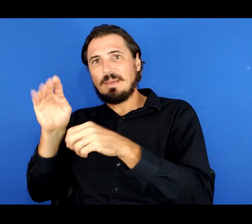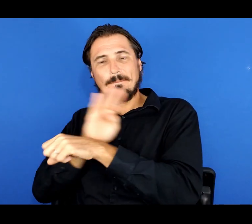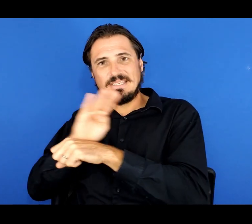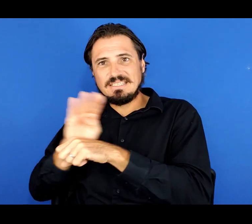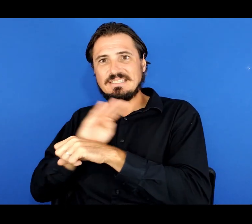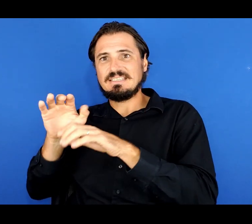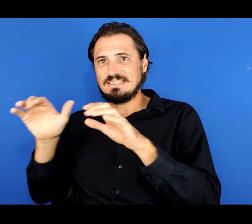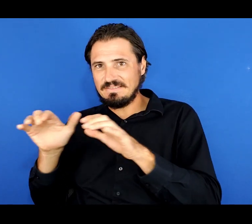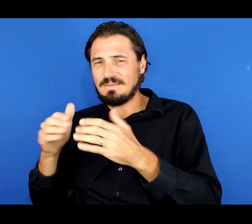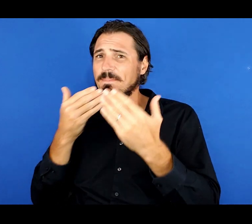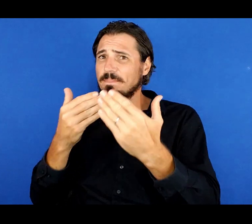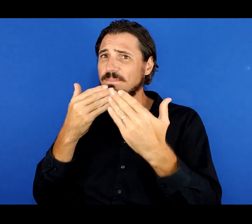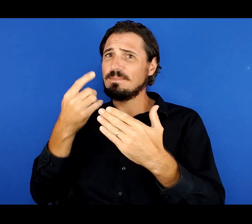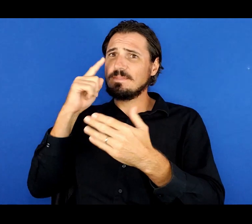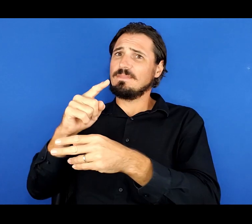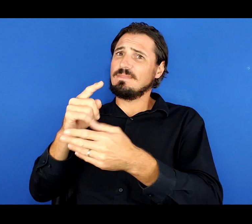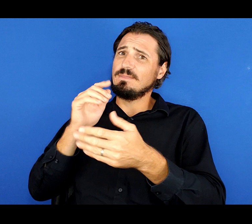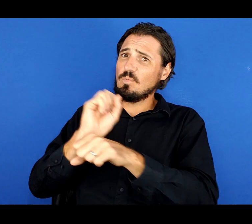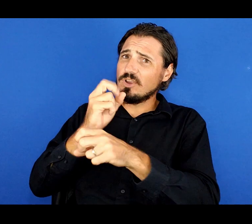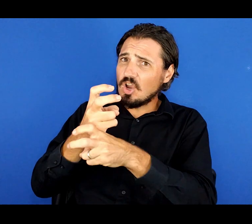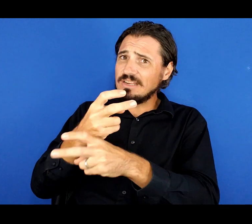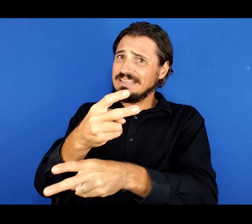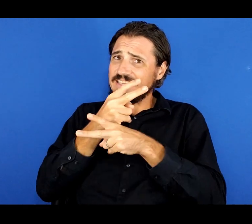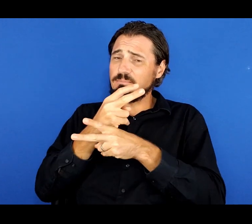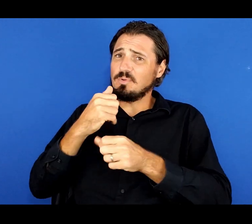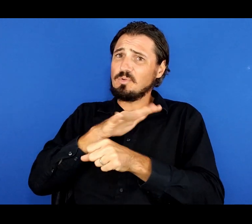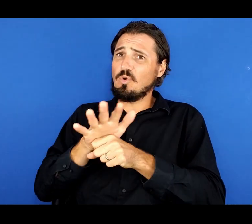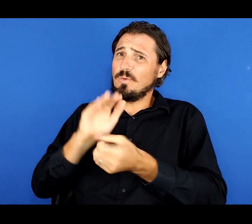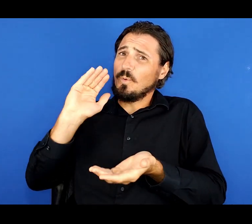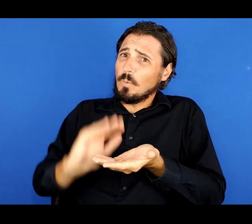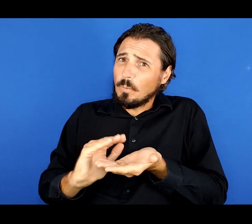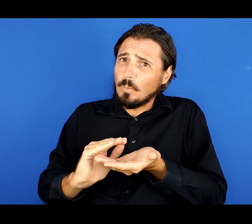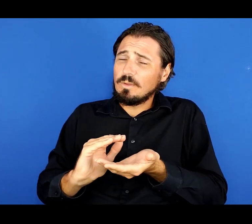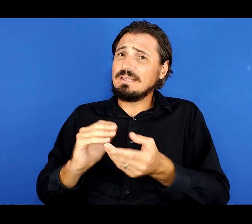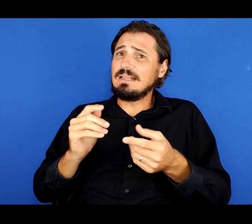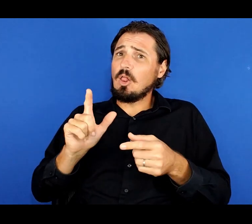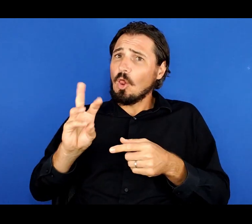you for your help in keeping our case count low so that we can remain in Tier 4